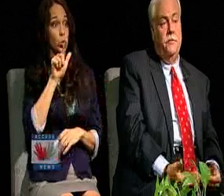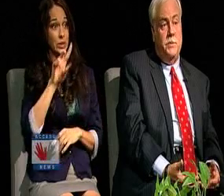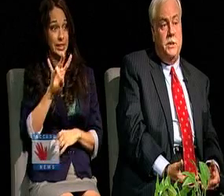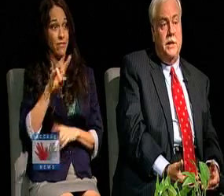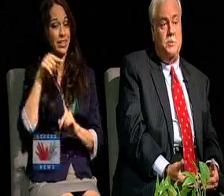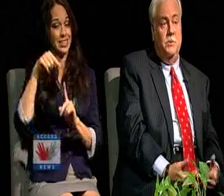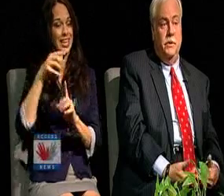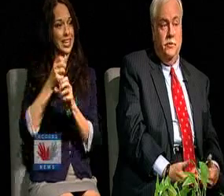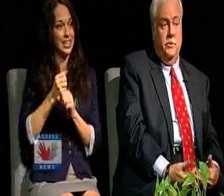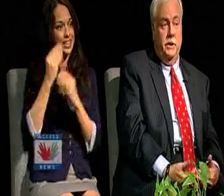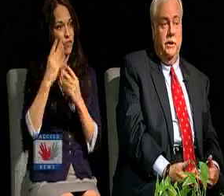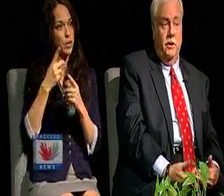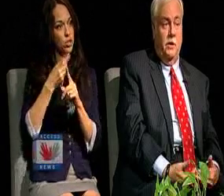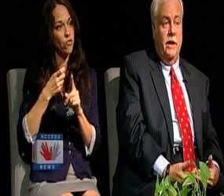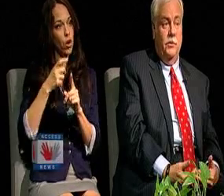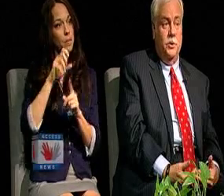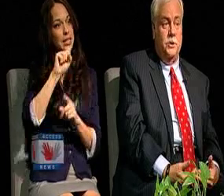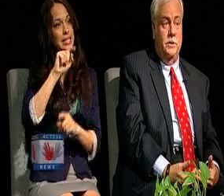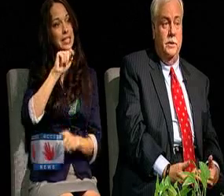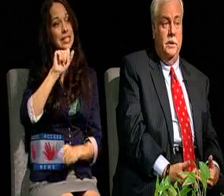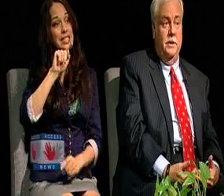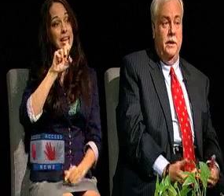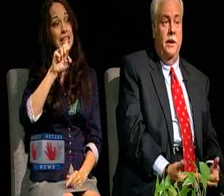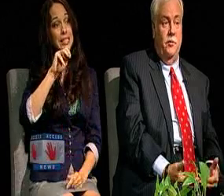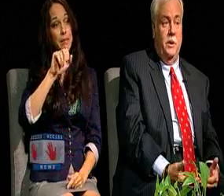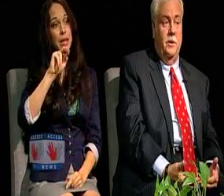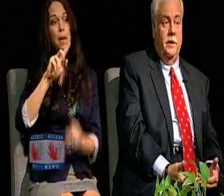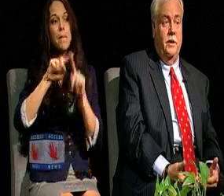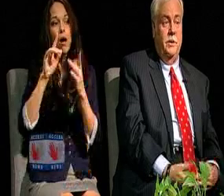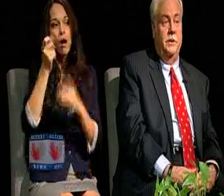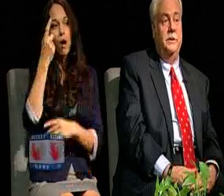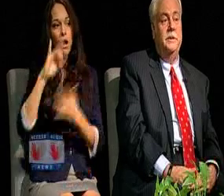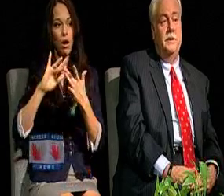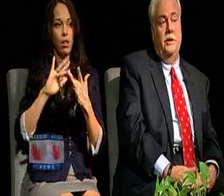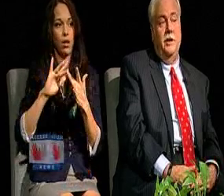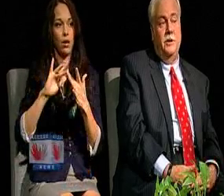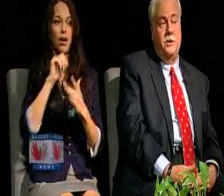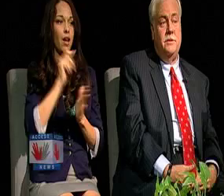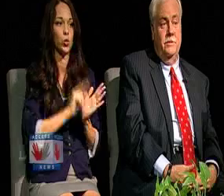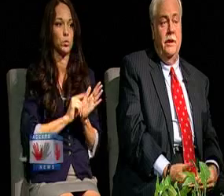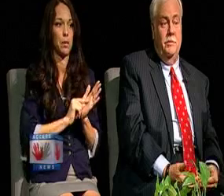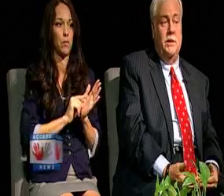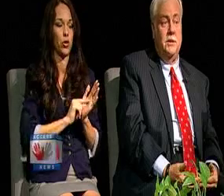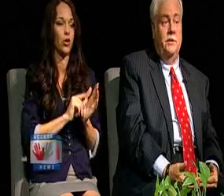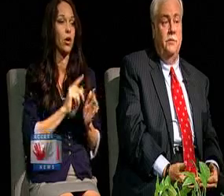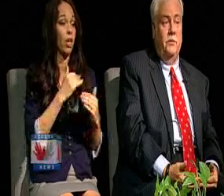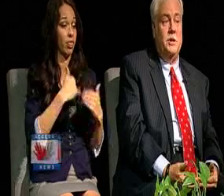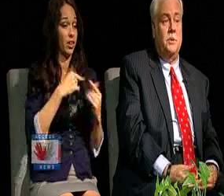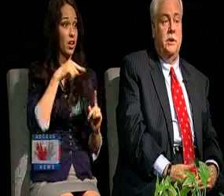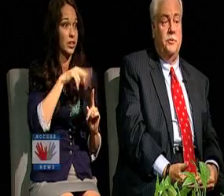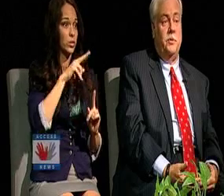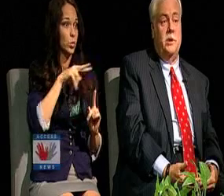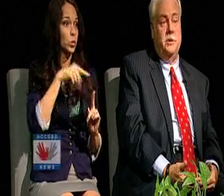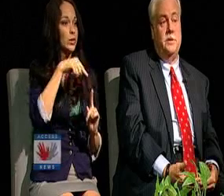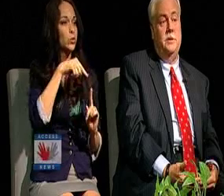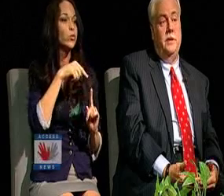from The Statesman but from the online version and not from the hard copy. And the youngest basically from Facebook, his friends,